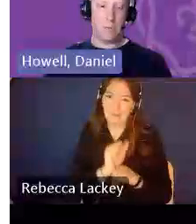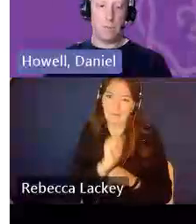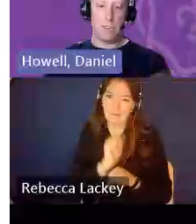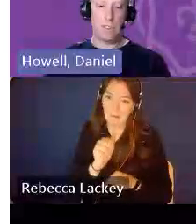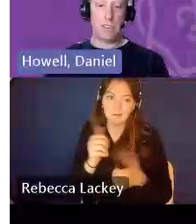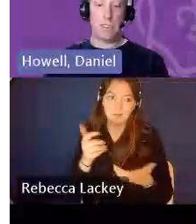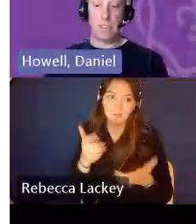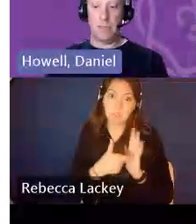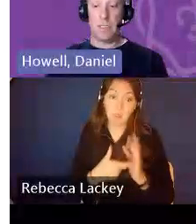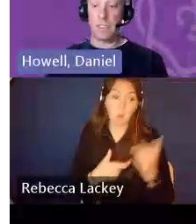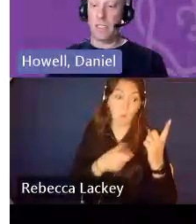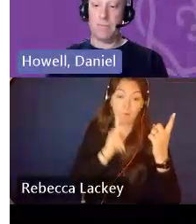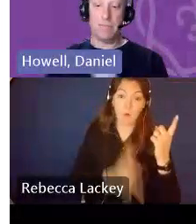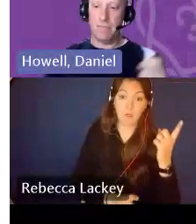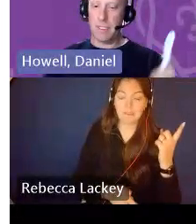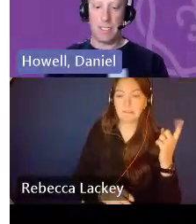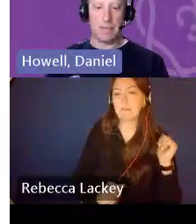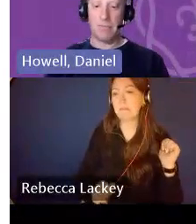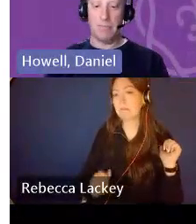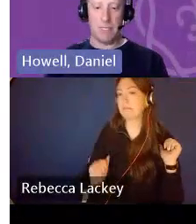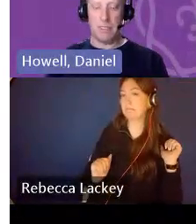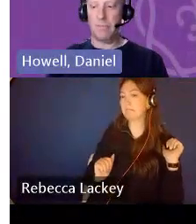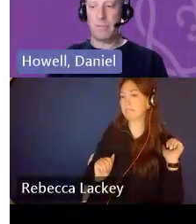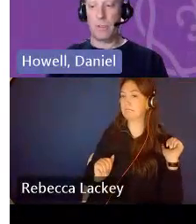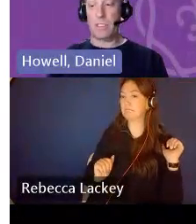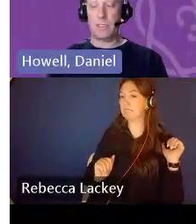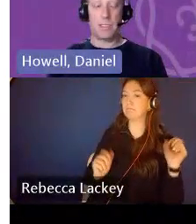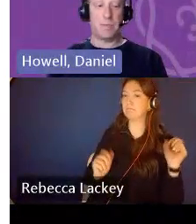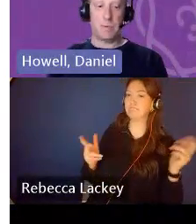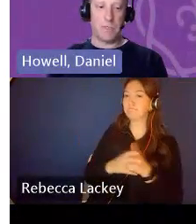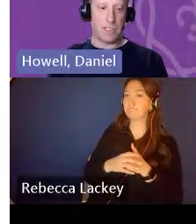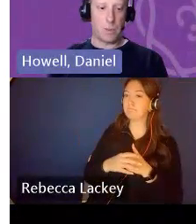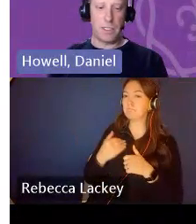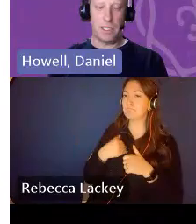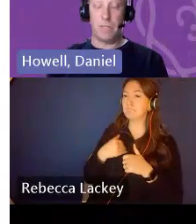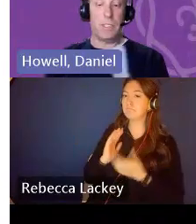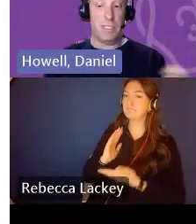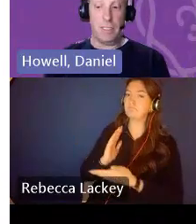just takes one person to be like I got a you know grudge against the government for XYZ. I have no